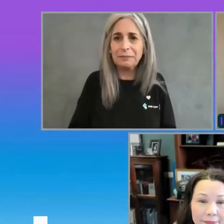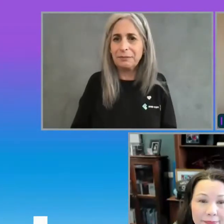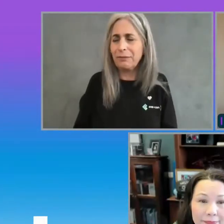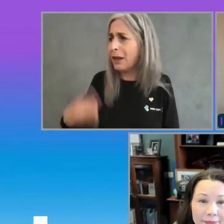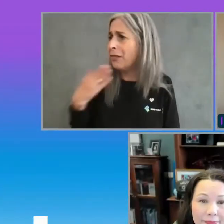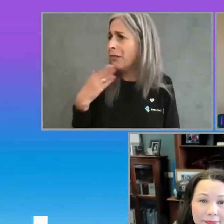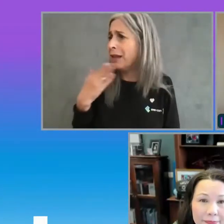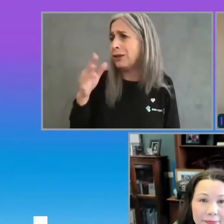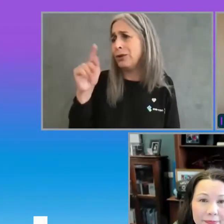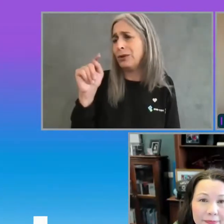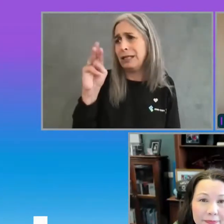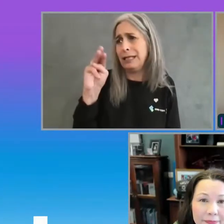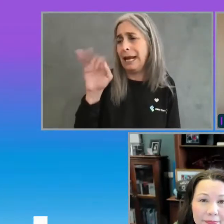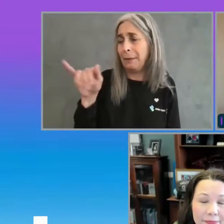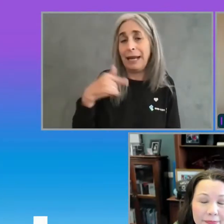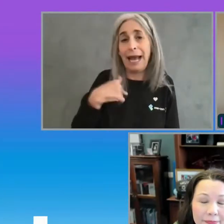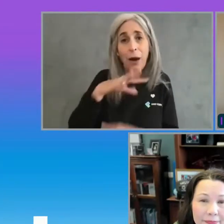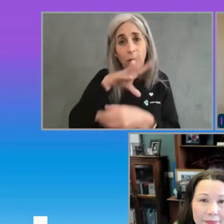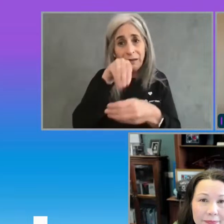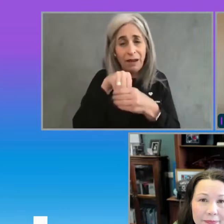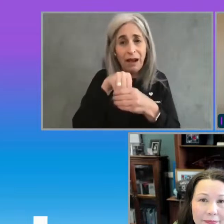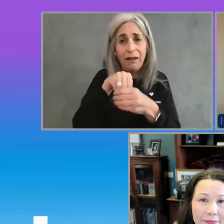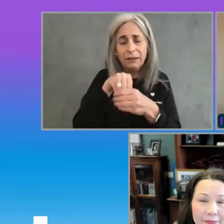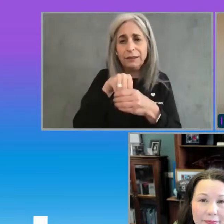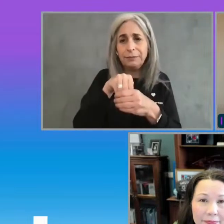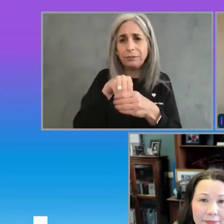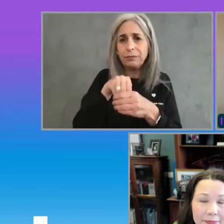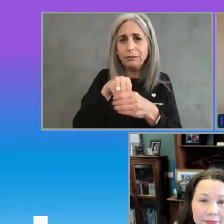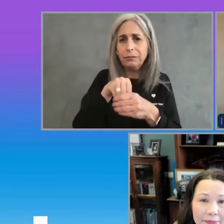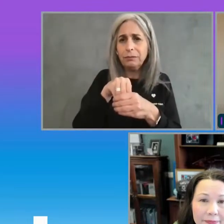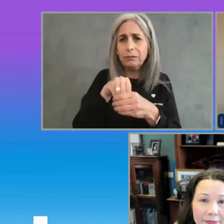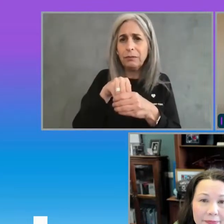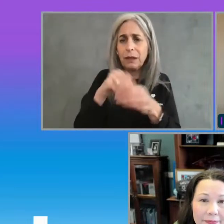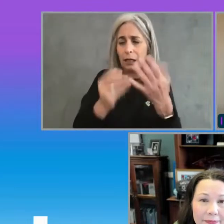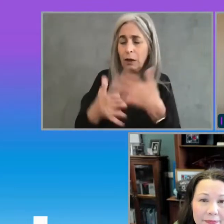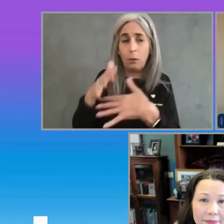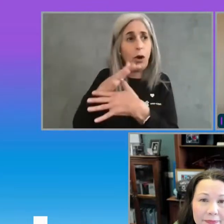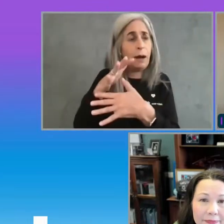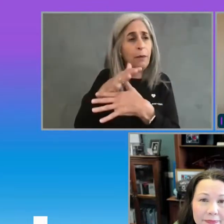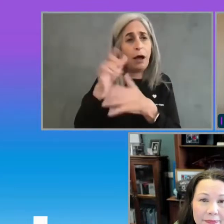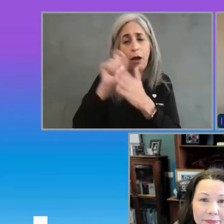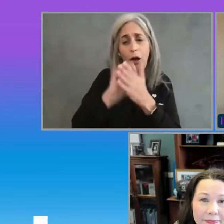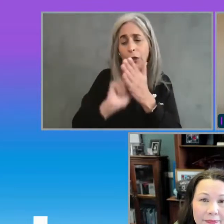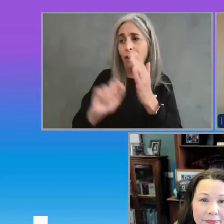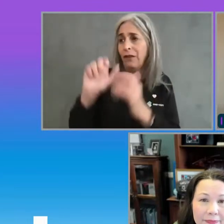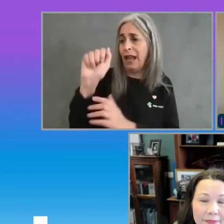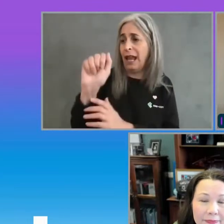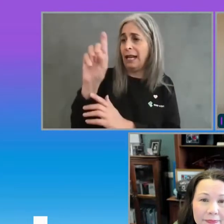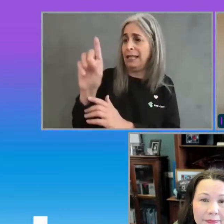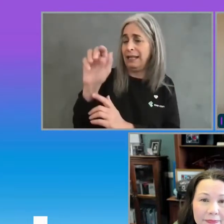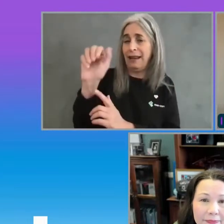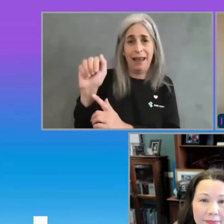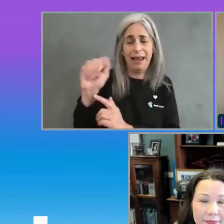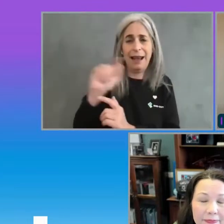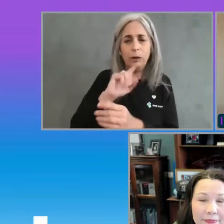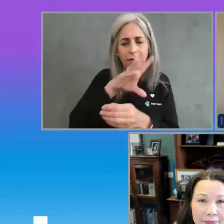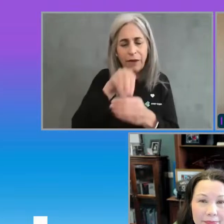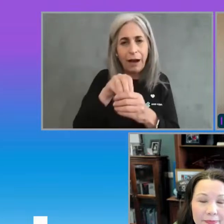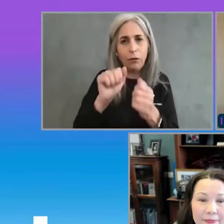Well thank you Tammy. I got involved as a primary author of